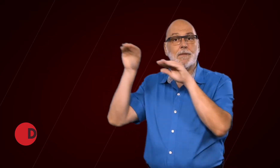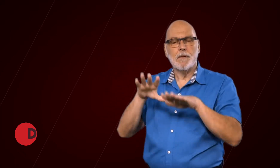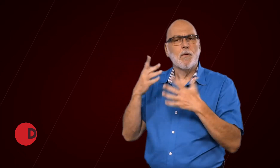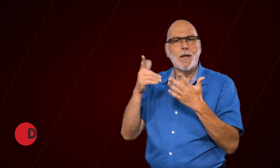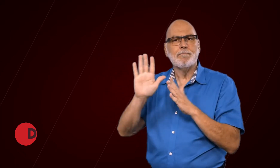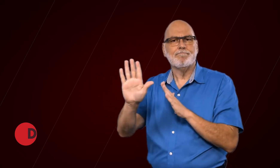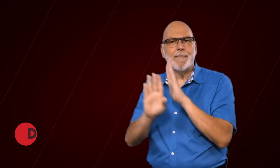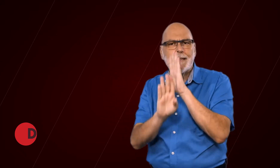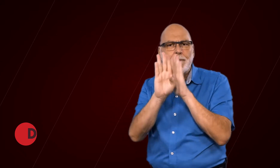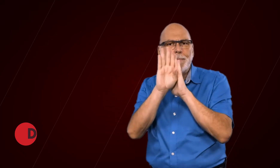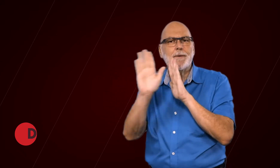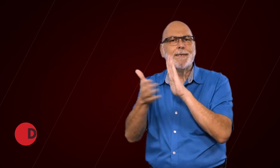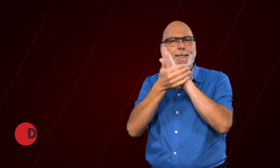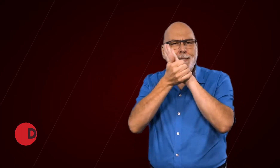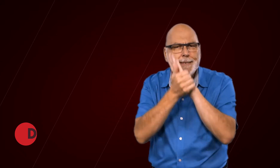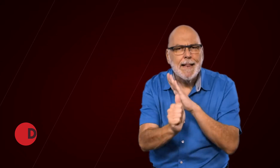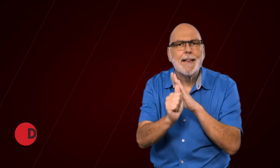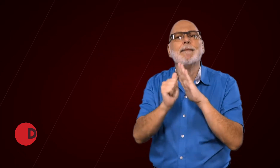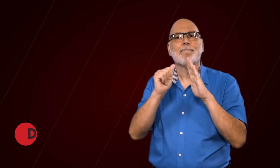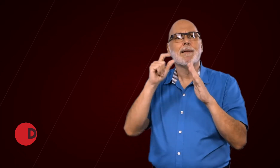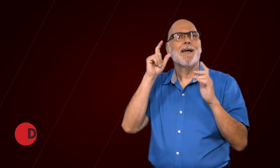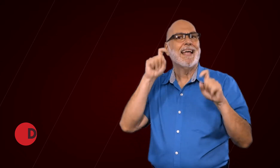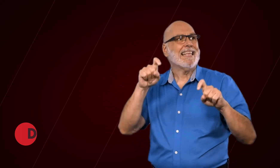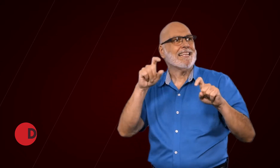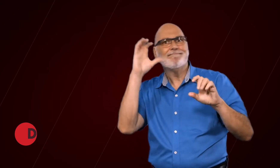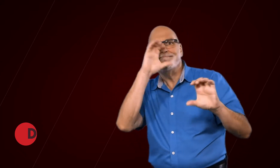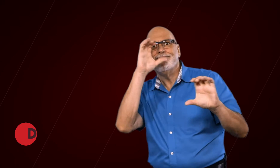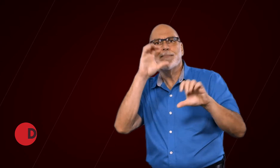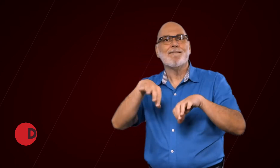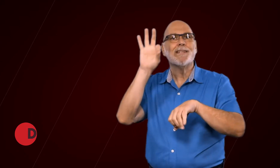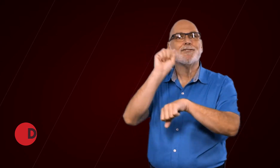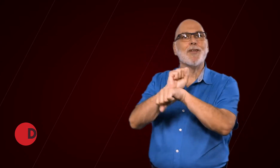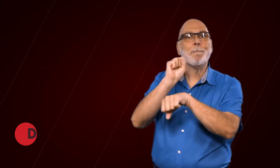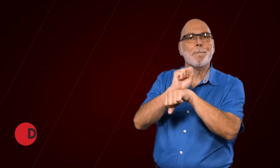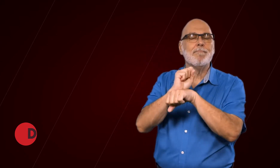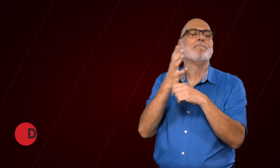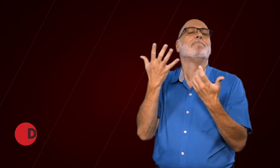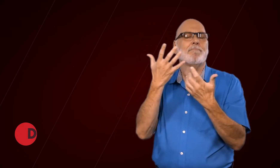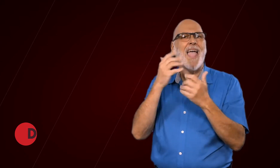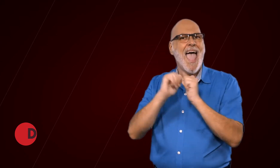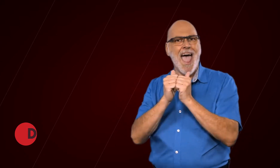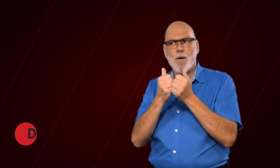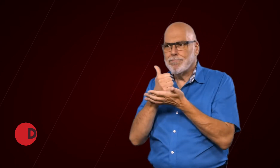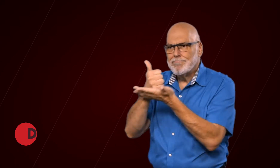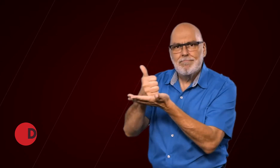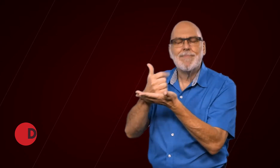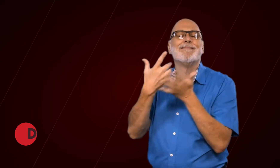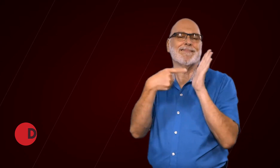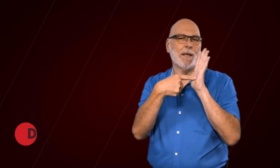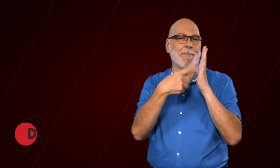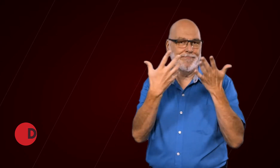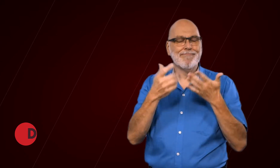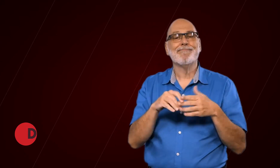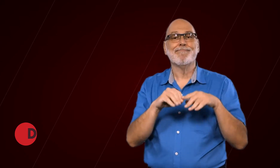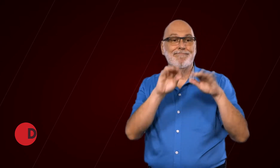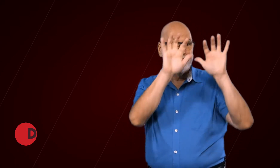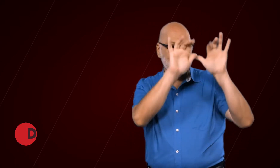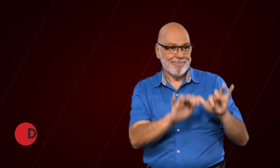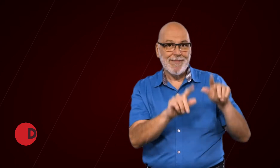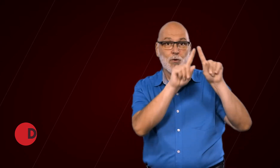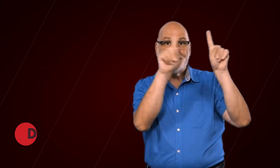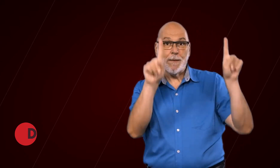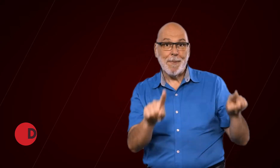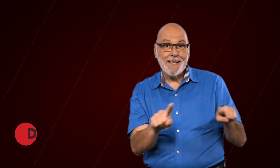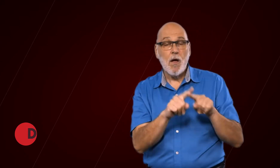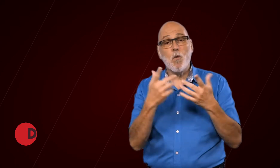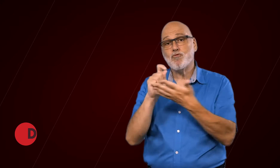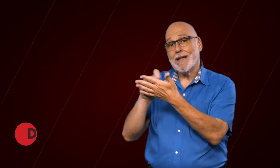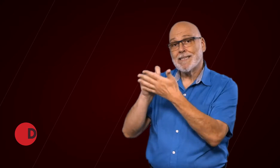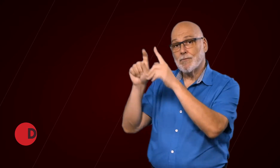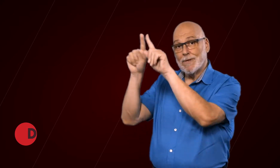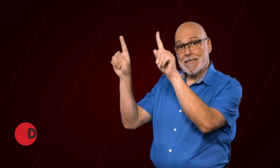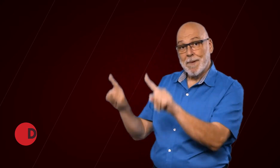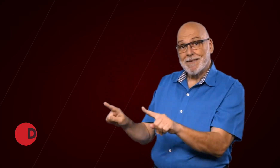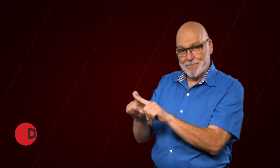Deaf immigrants develop skills necessary to find jobs like writing a resume,